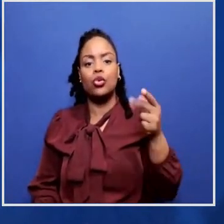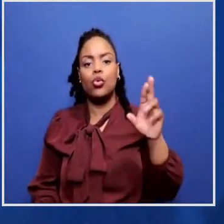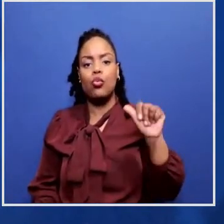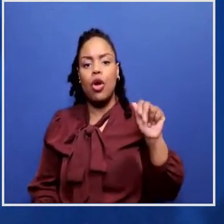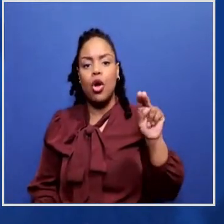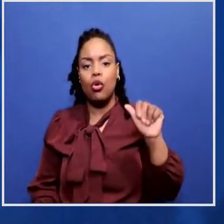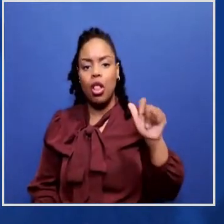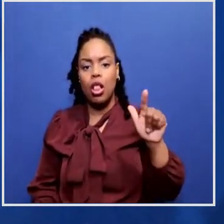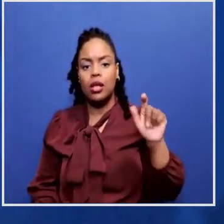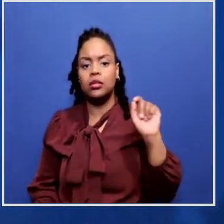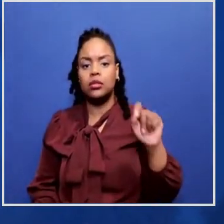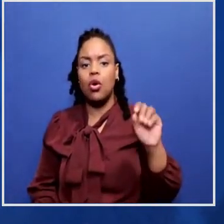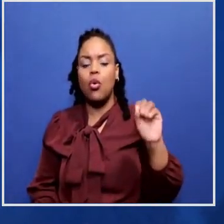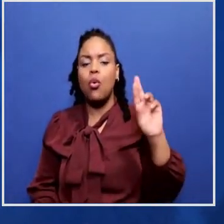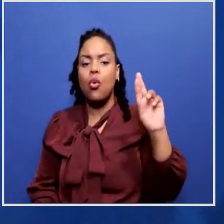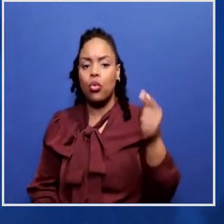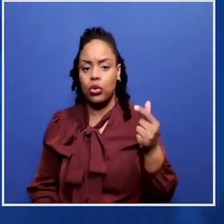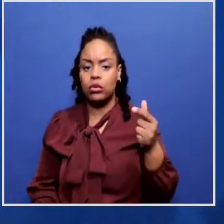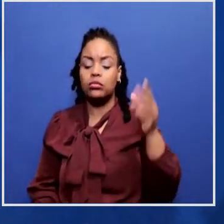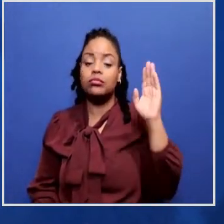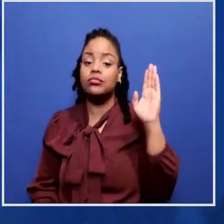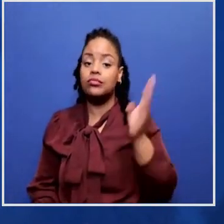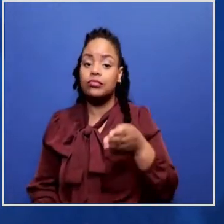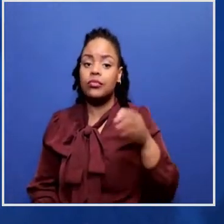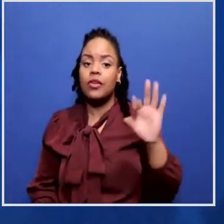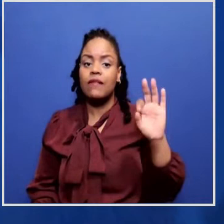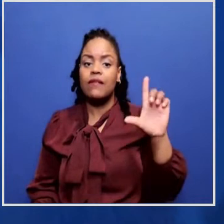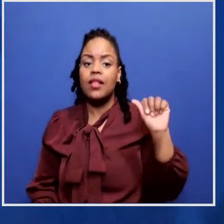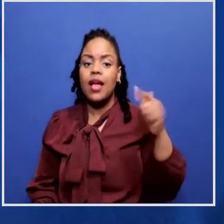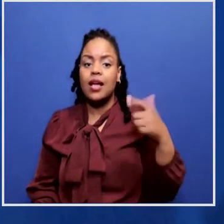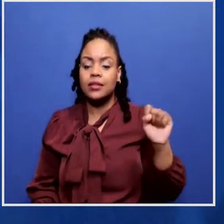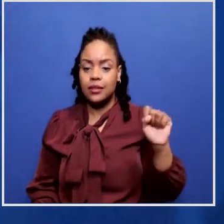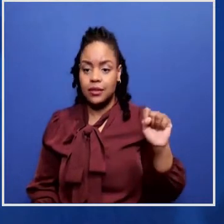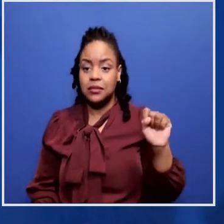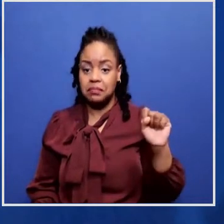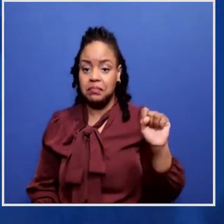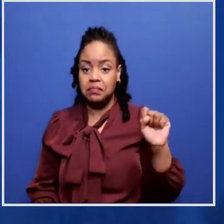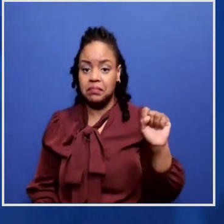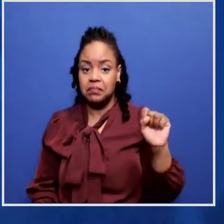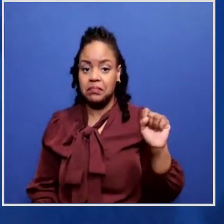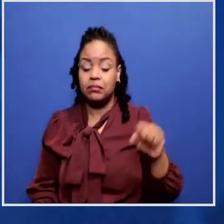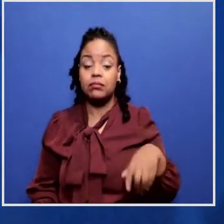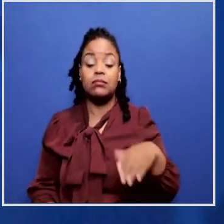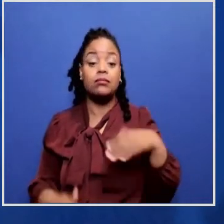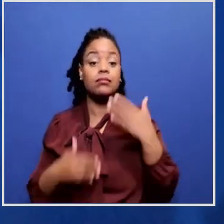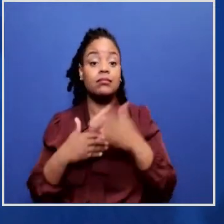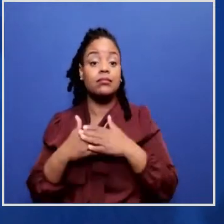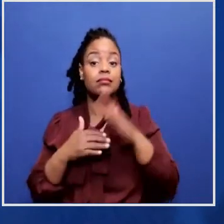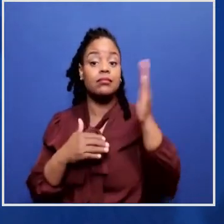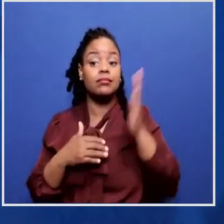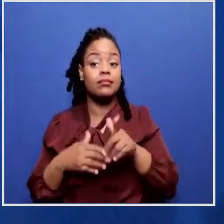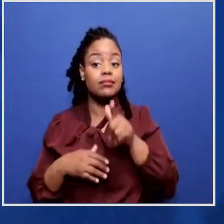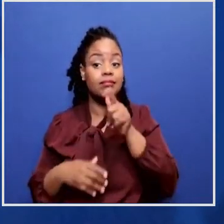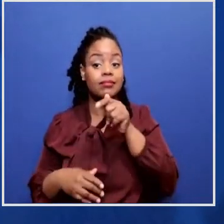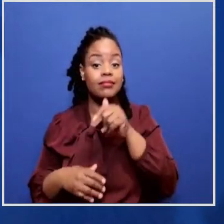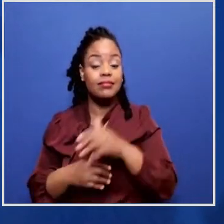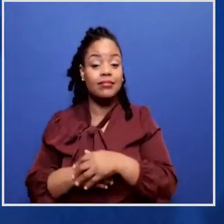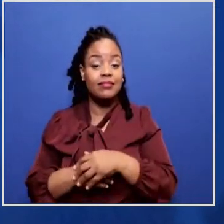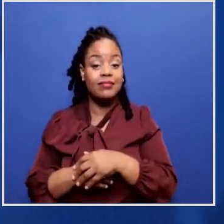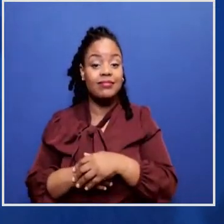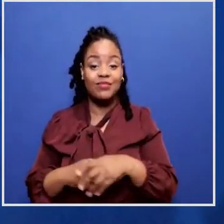AT BIDENINAUGURAL.ORG/FLAGS.